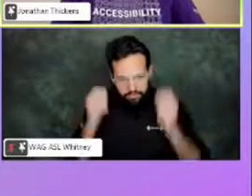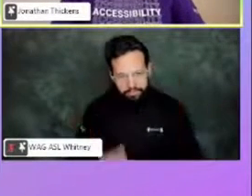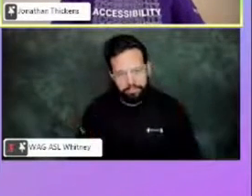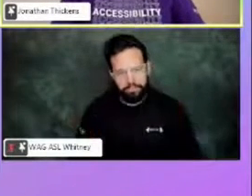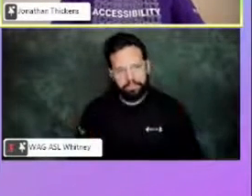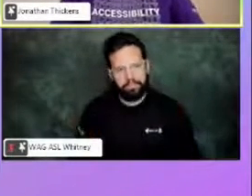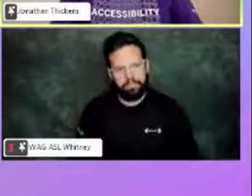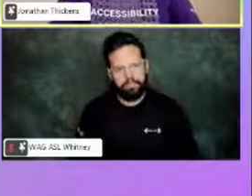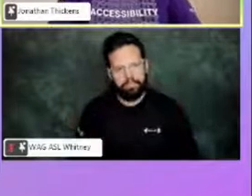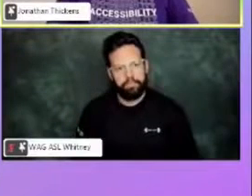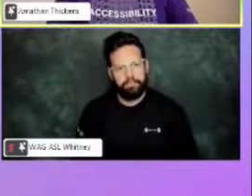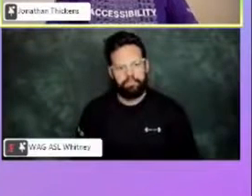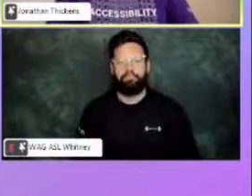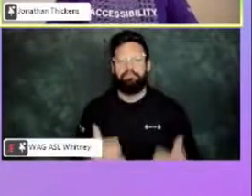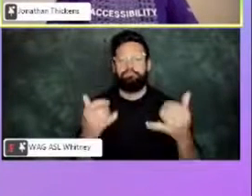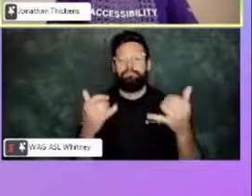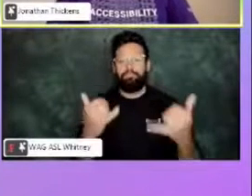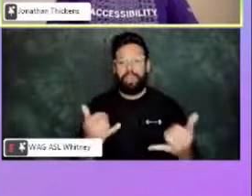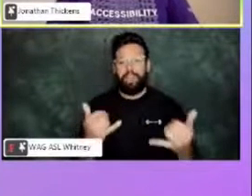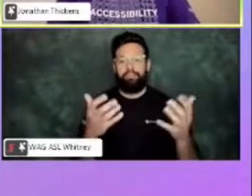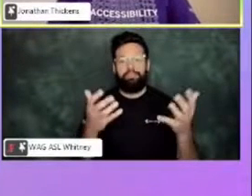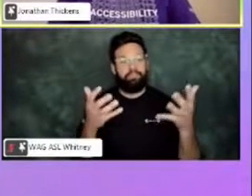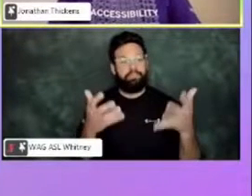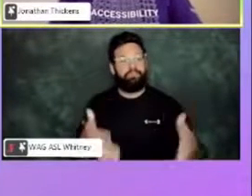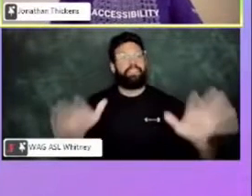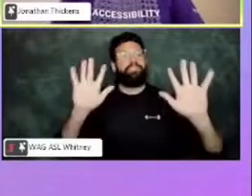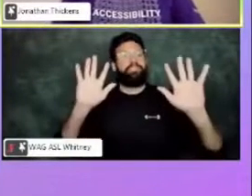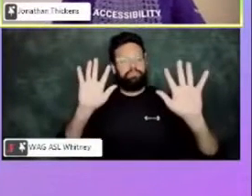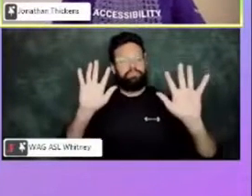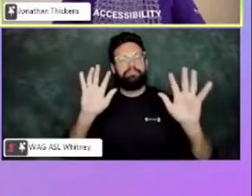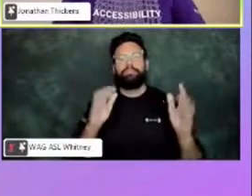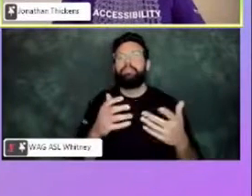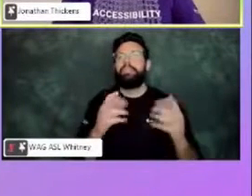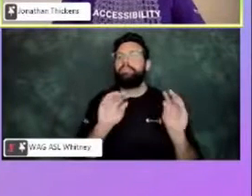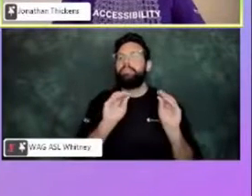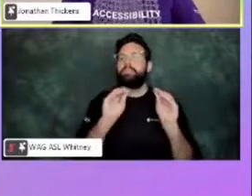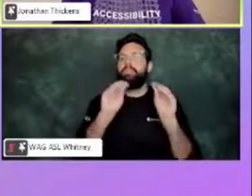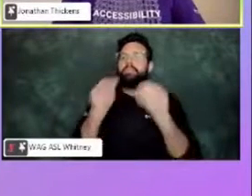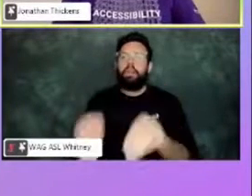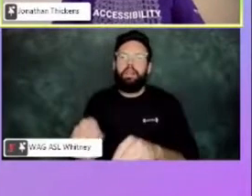Now that that's done, all that's left to do is install a package from NPM and then run the tests.